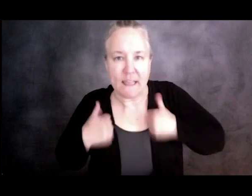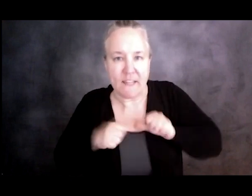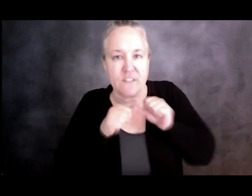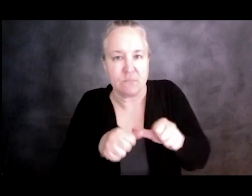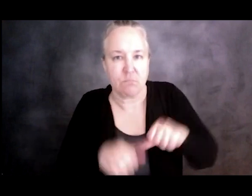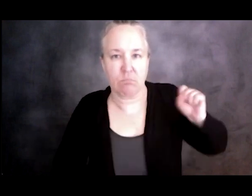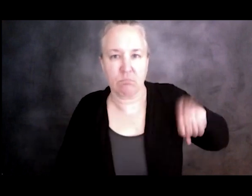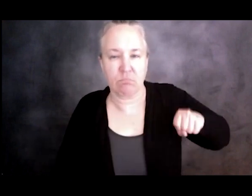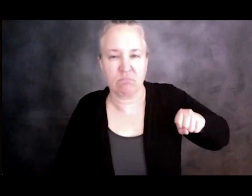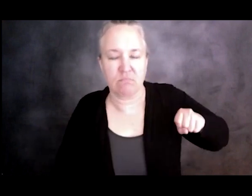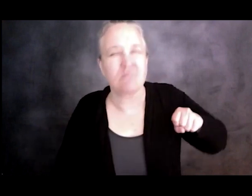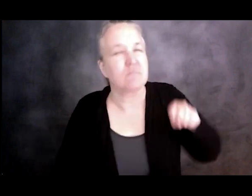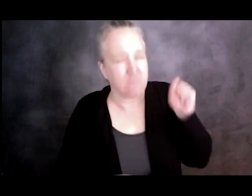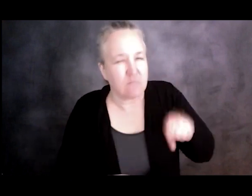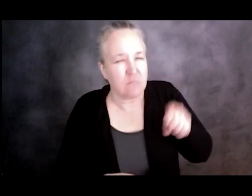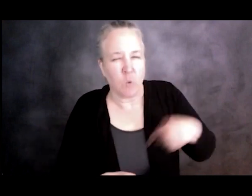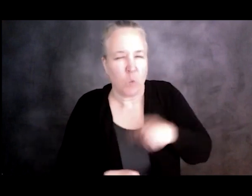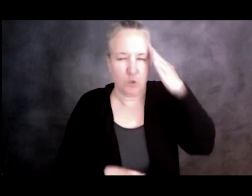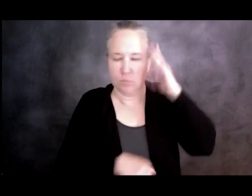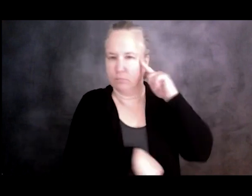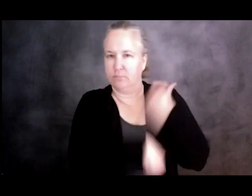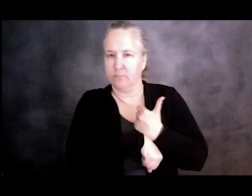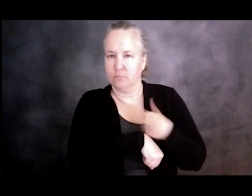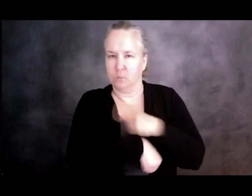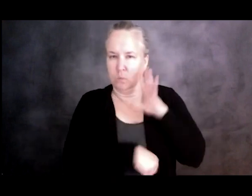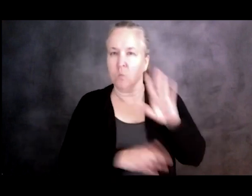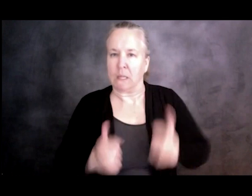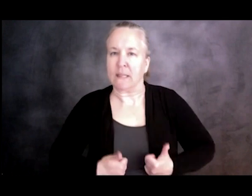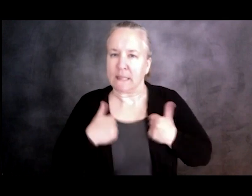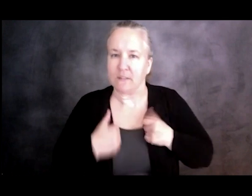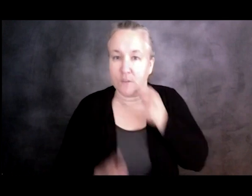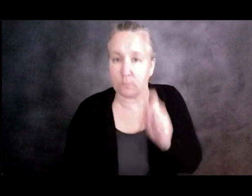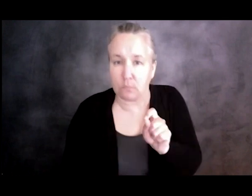Yes, we were sure that we will live.